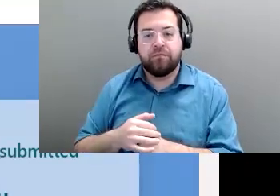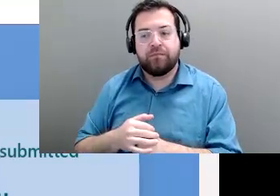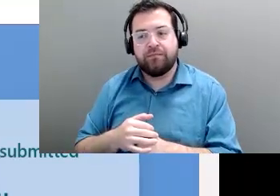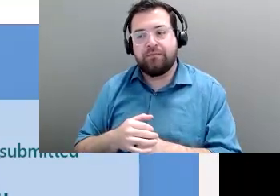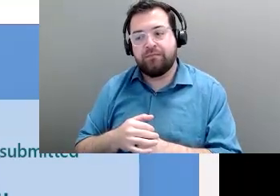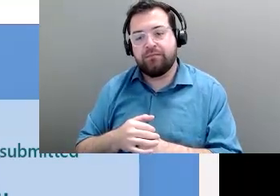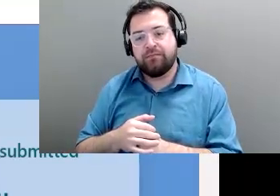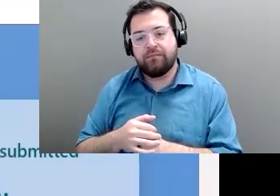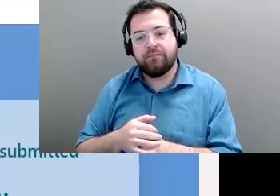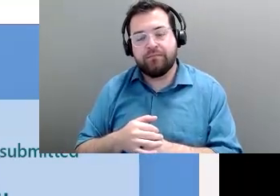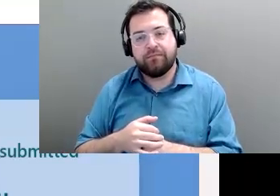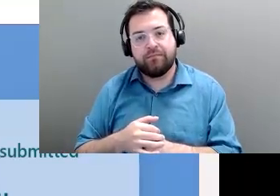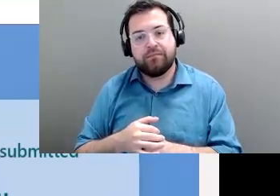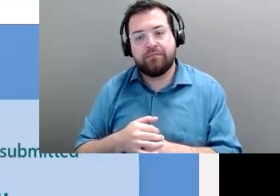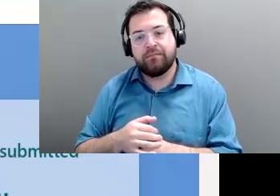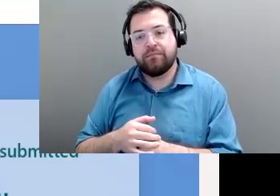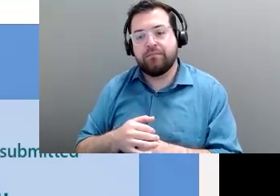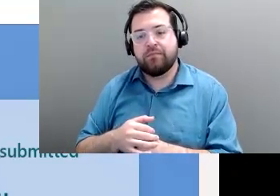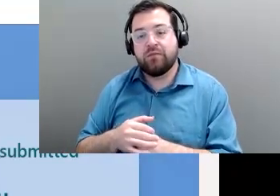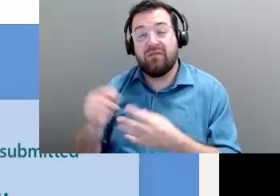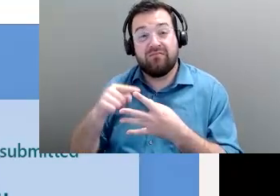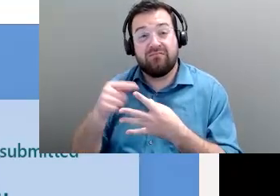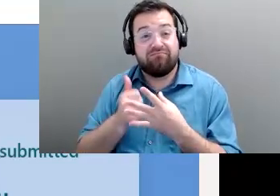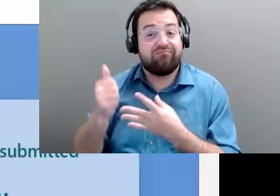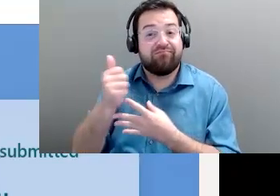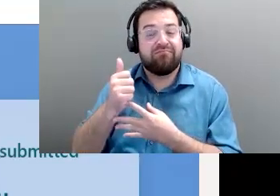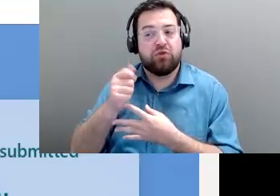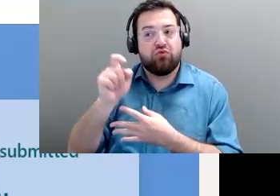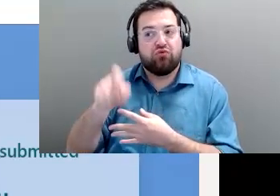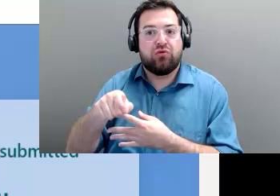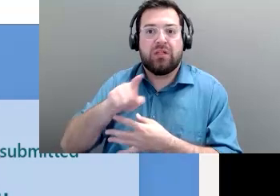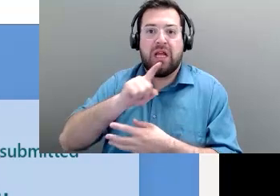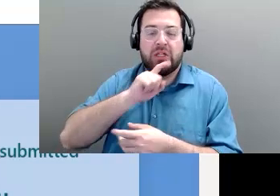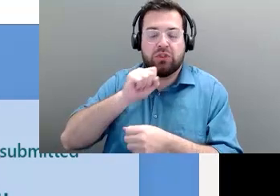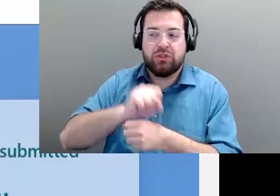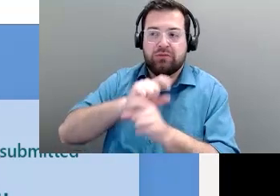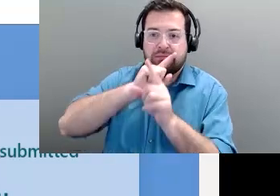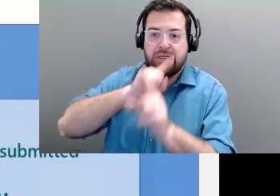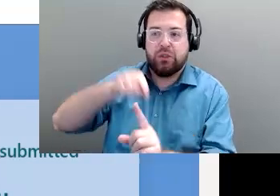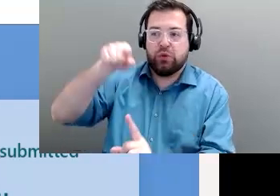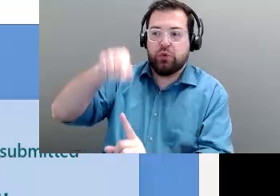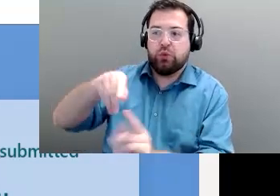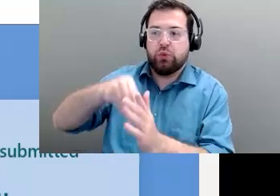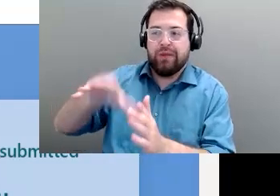really responding to the information that the student, wrote in, their response put that at the top